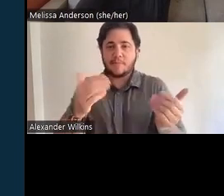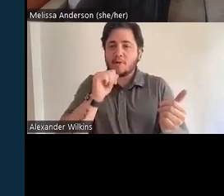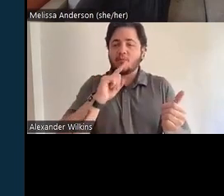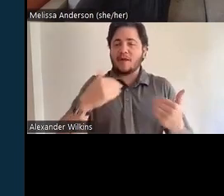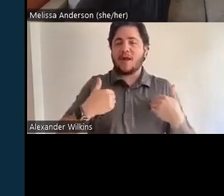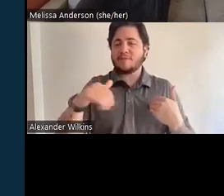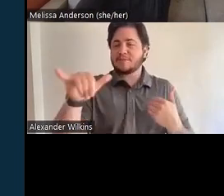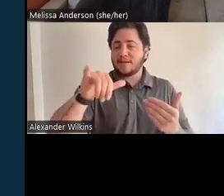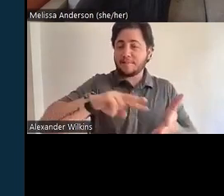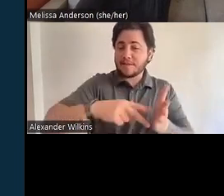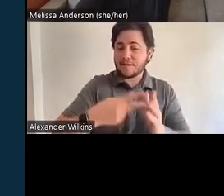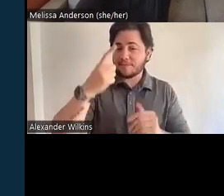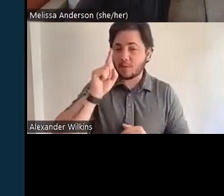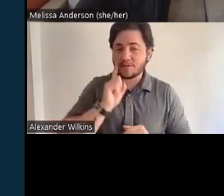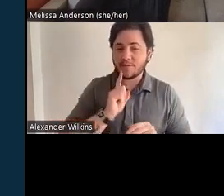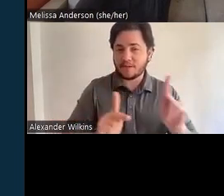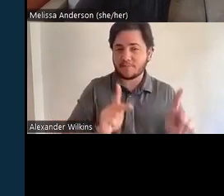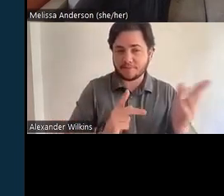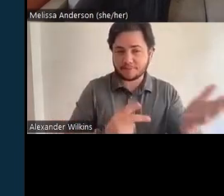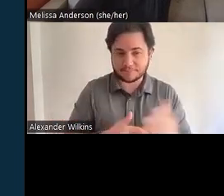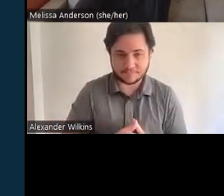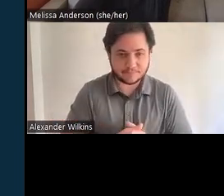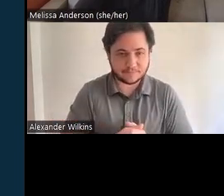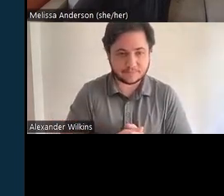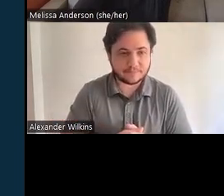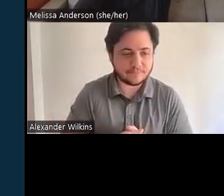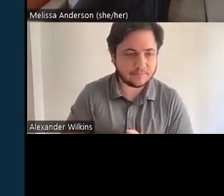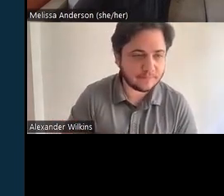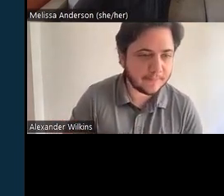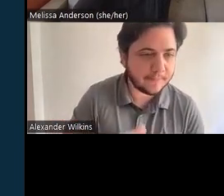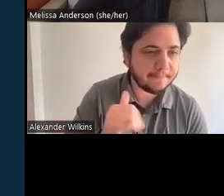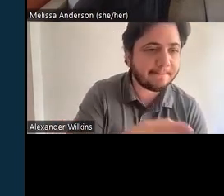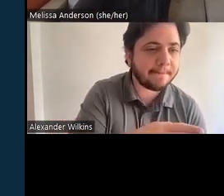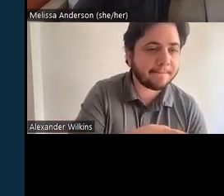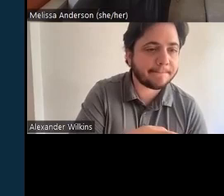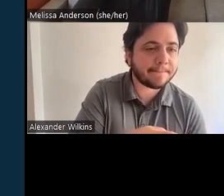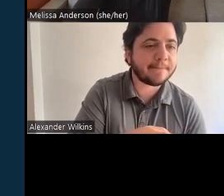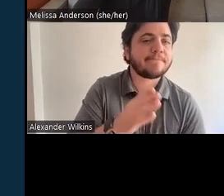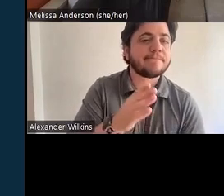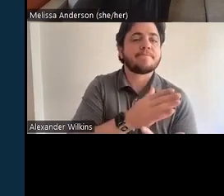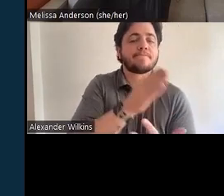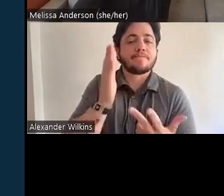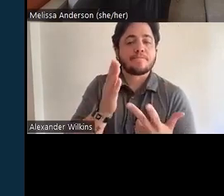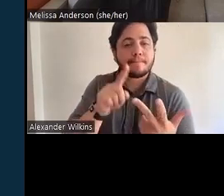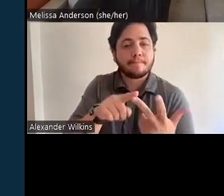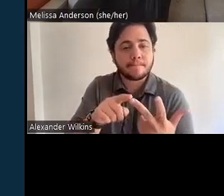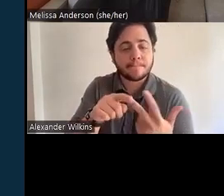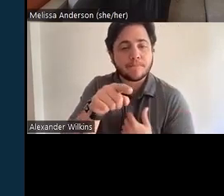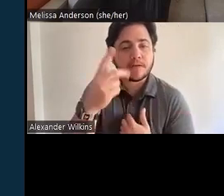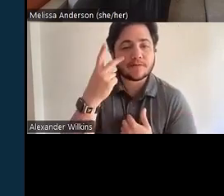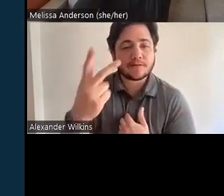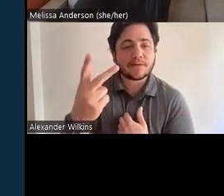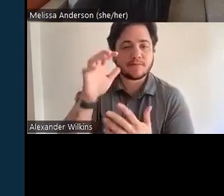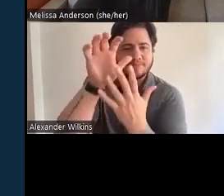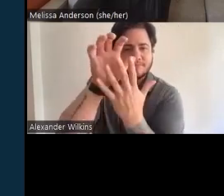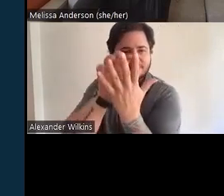So this is a very English based-design, right, which is just not well meant for deaf people.